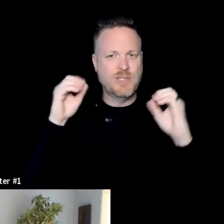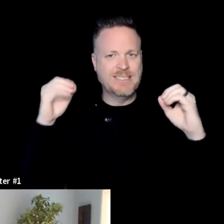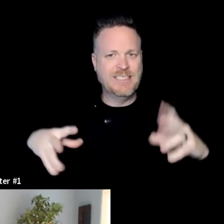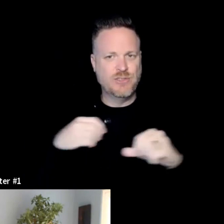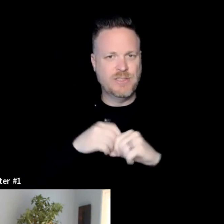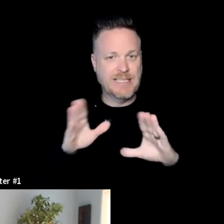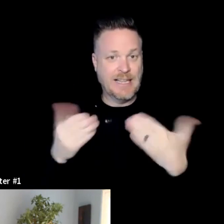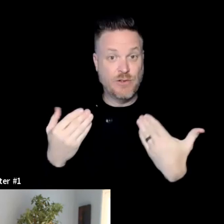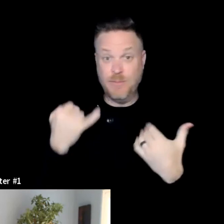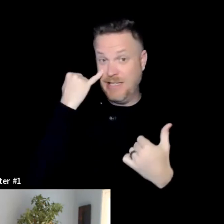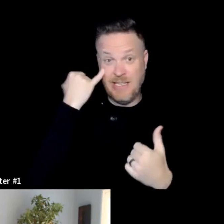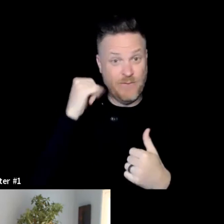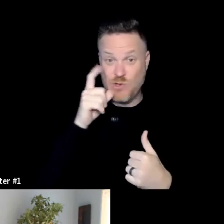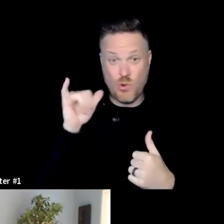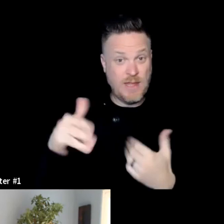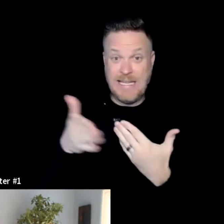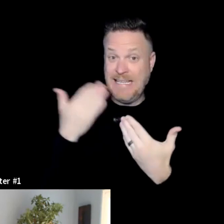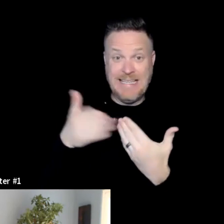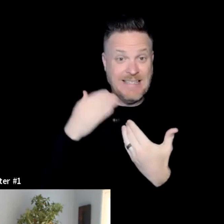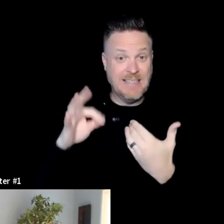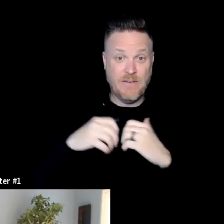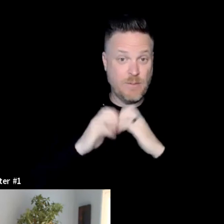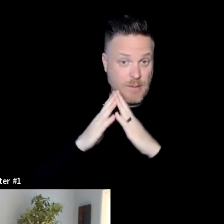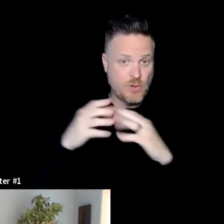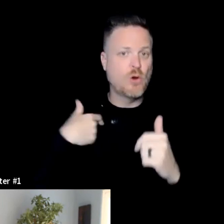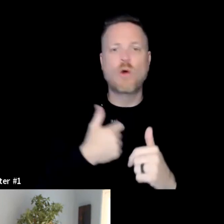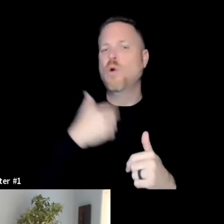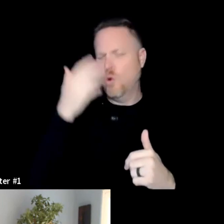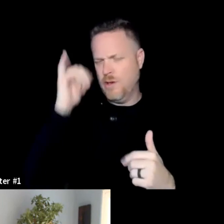Without that ease of implementation, we know that it is not going to get done.